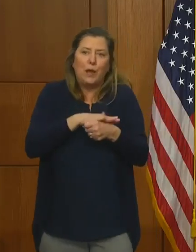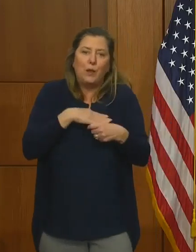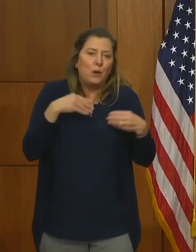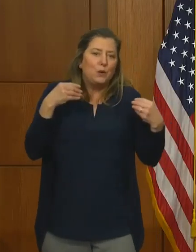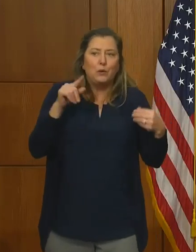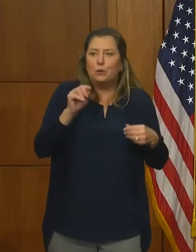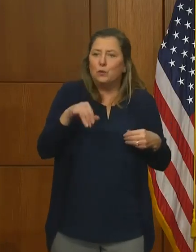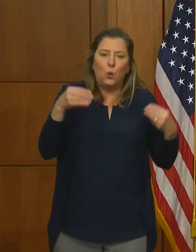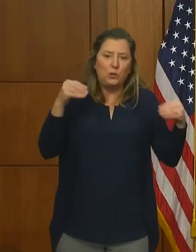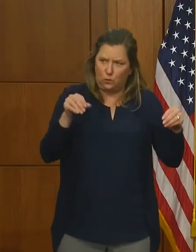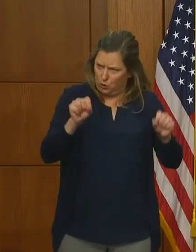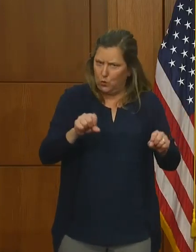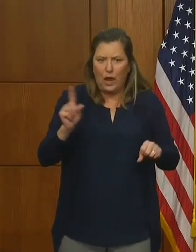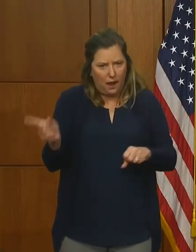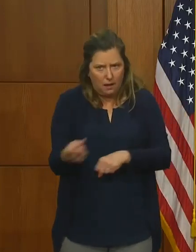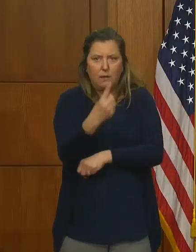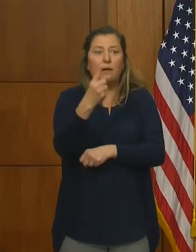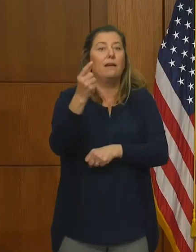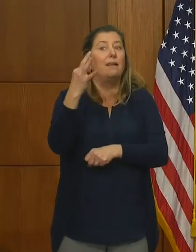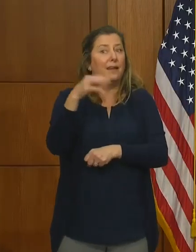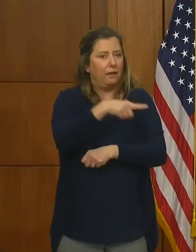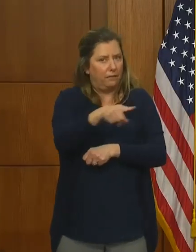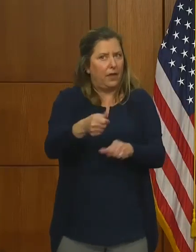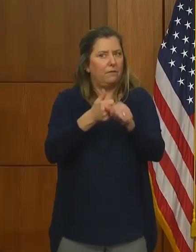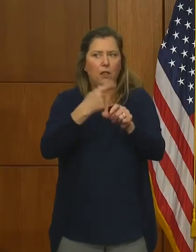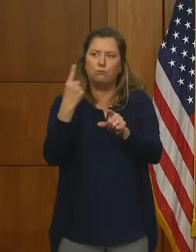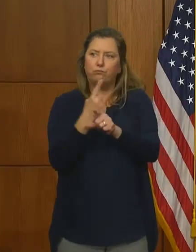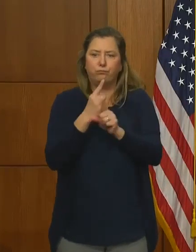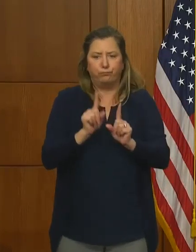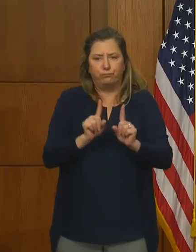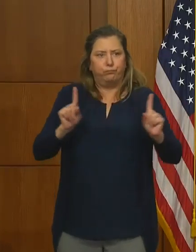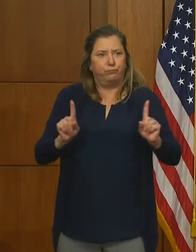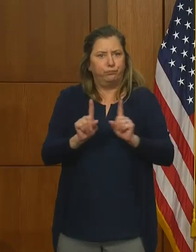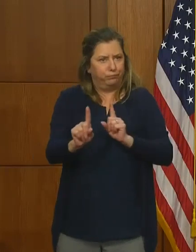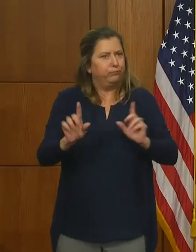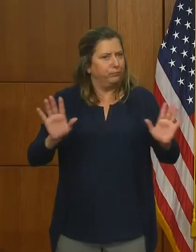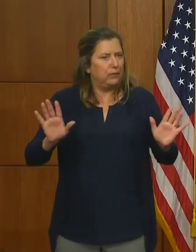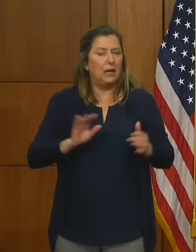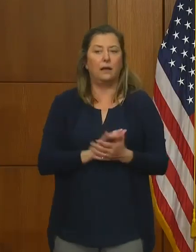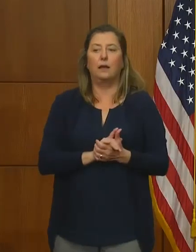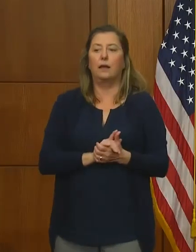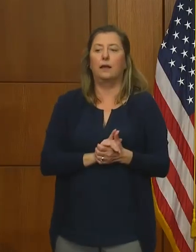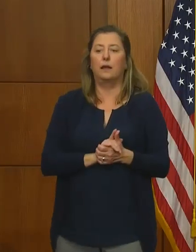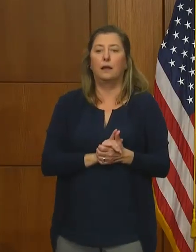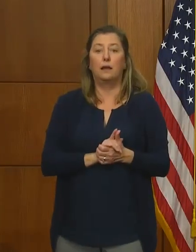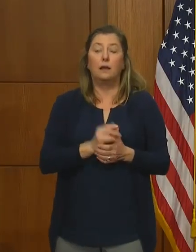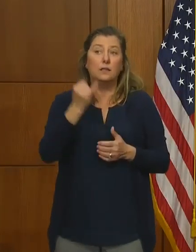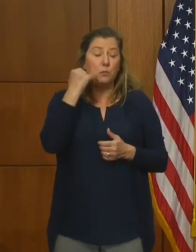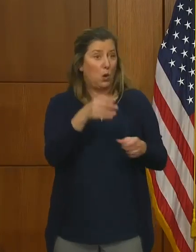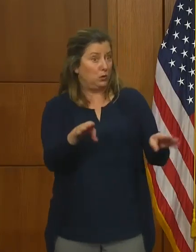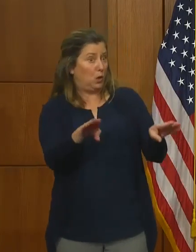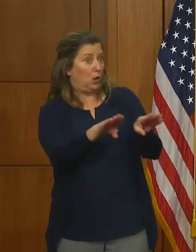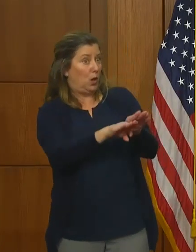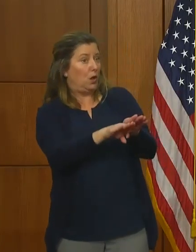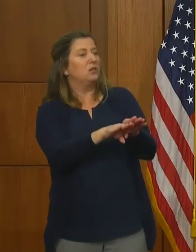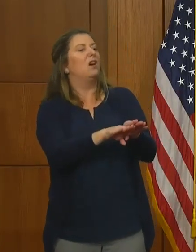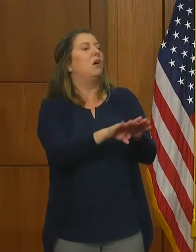EXAMPLE IF YOUR- DAUGHTER HAS